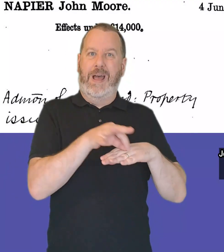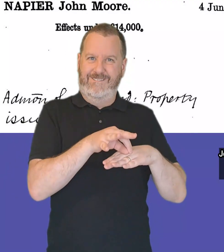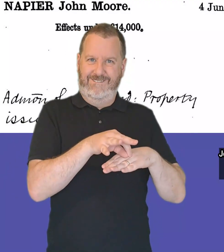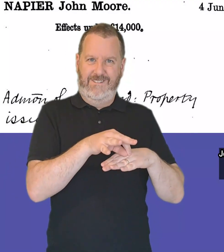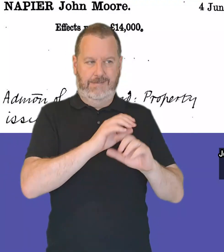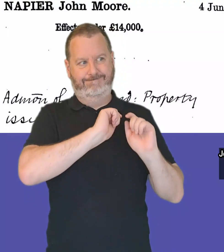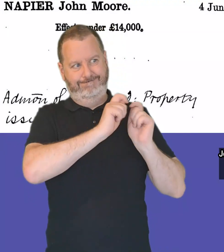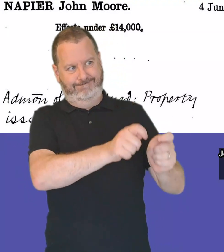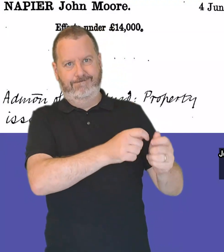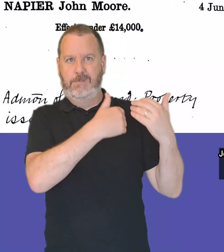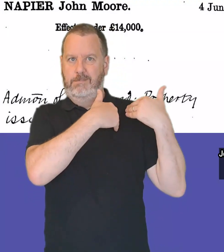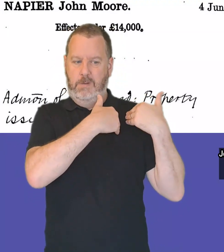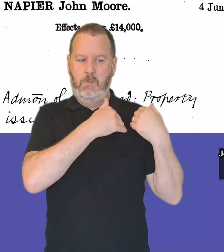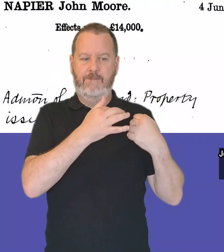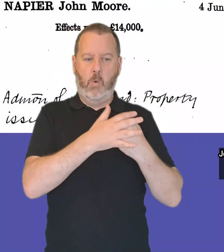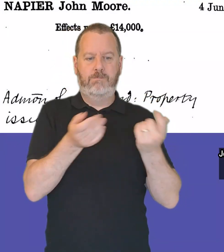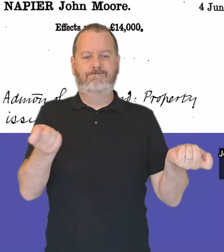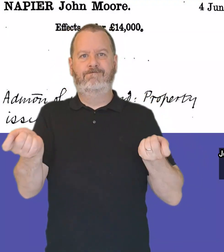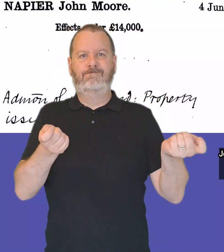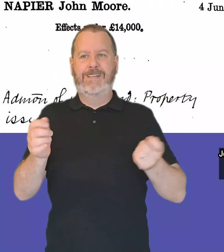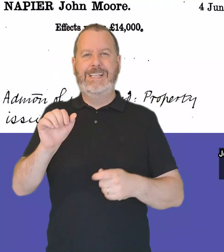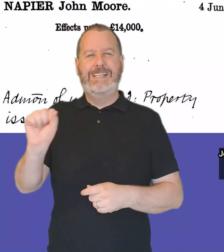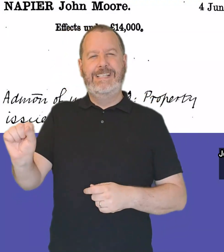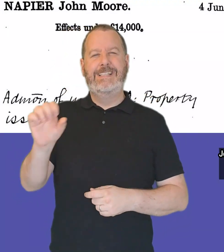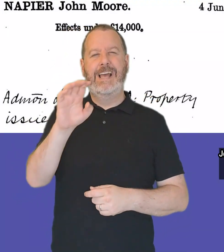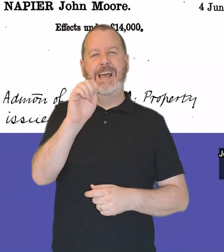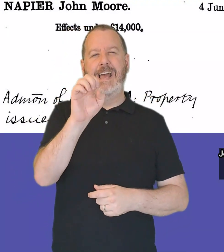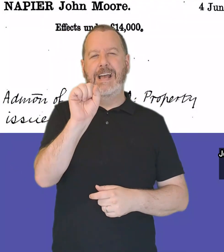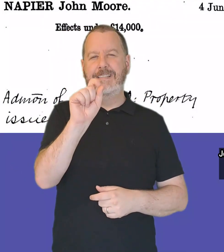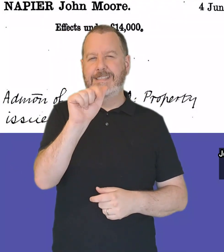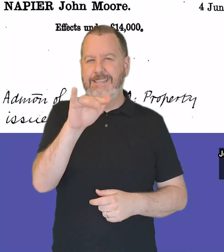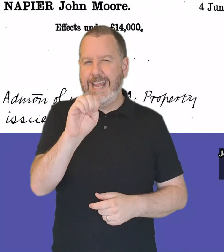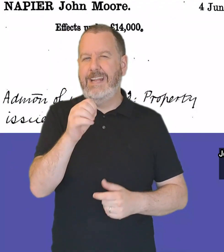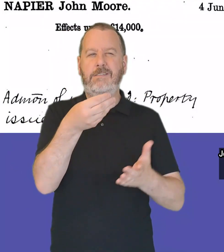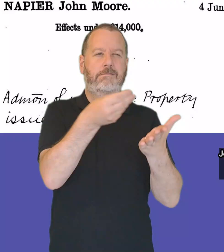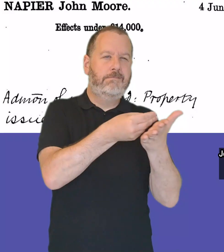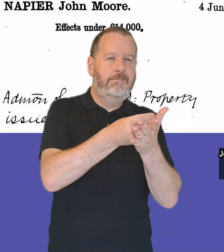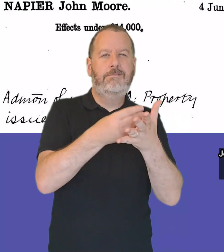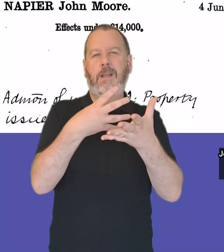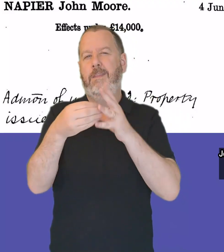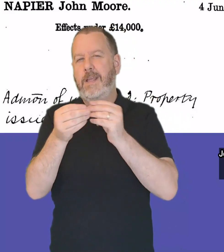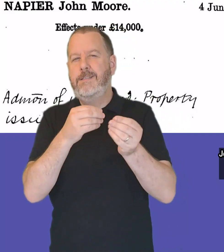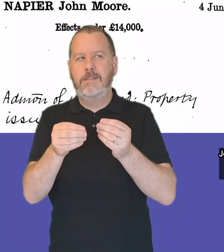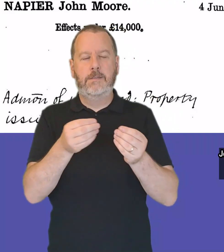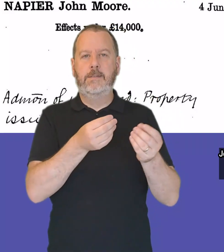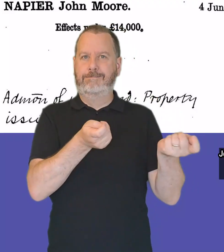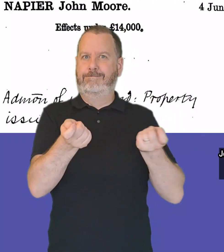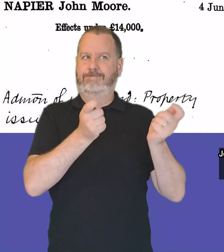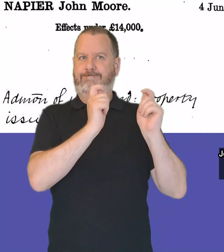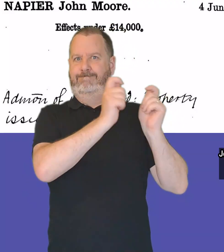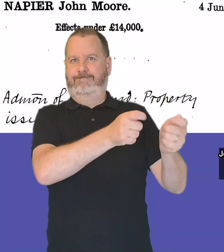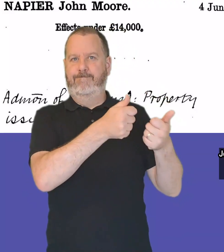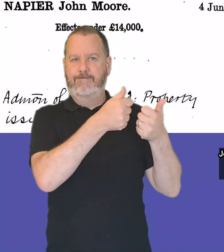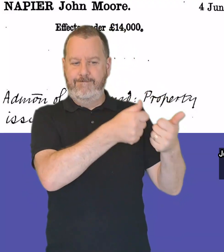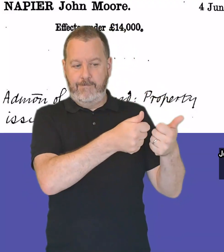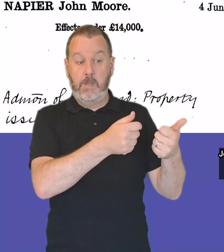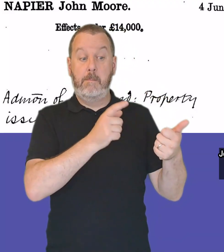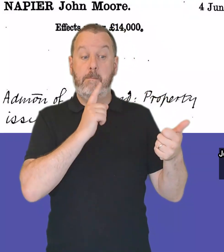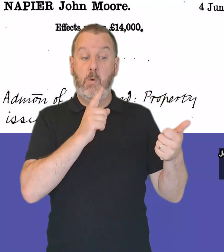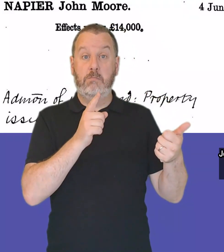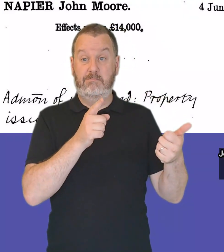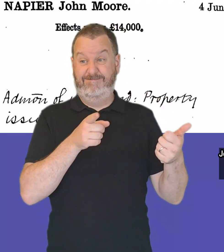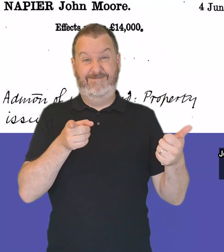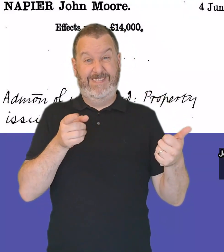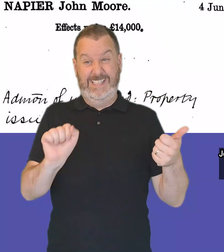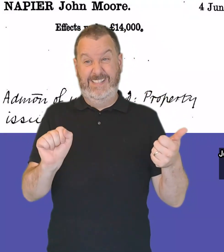which included effects worth some £14,000.